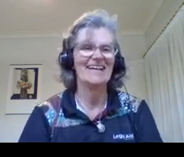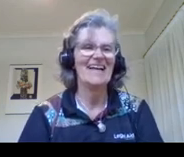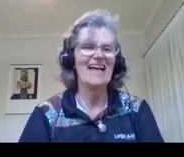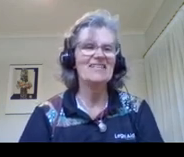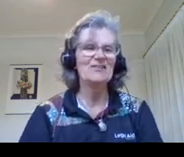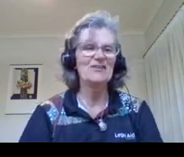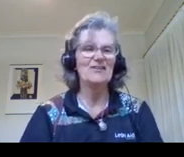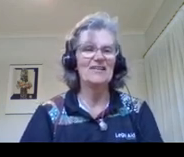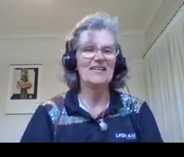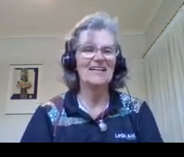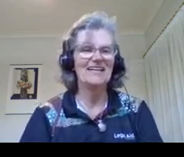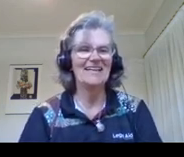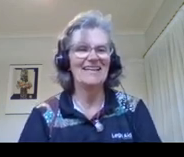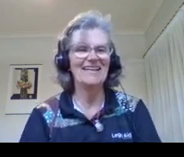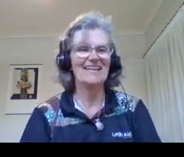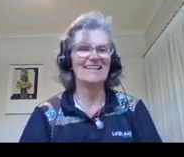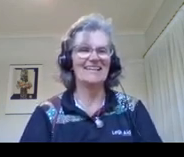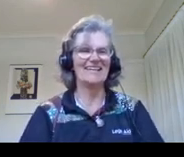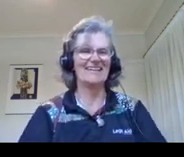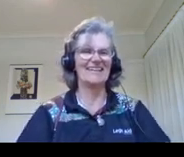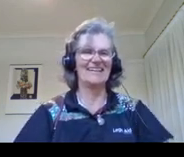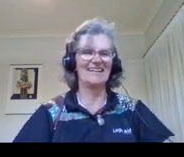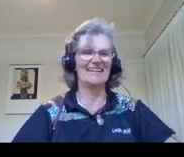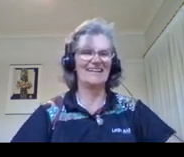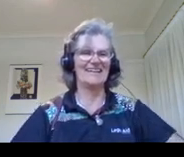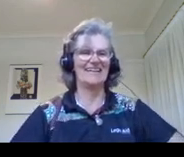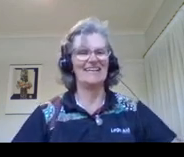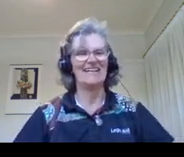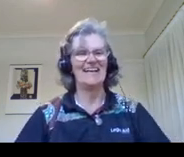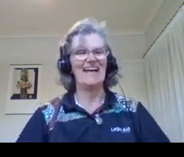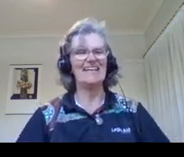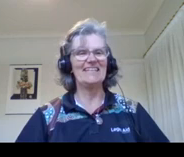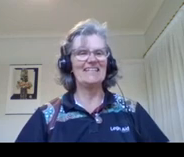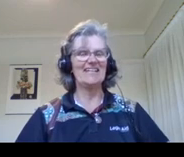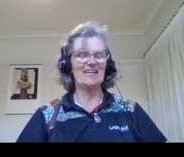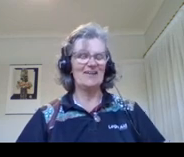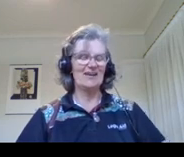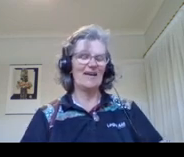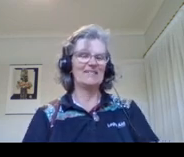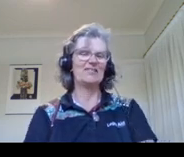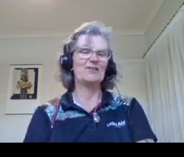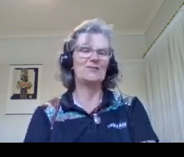and what strategies do you have to share and Lydia how about you